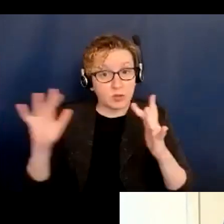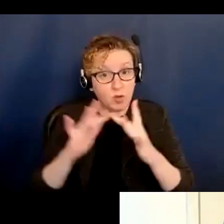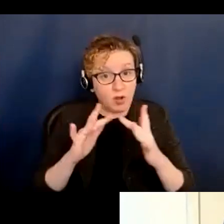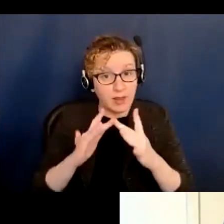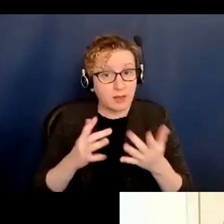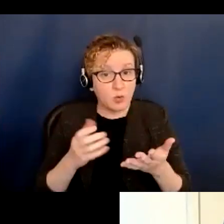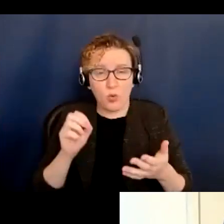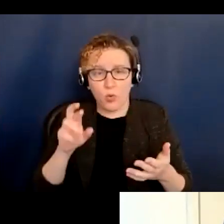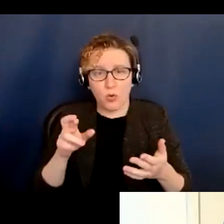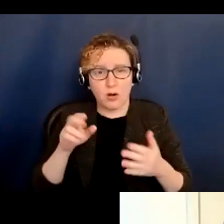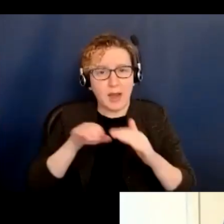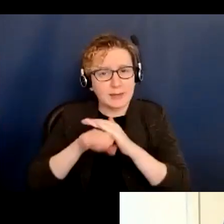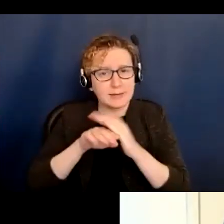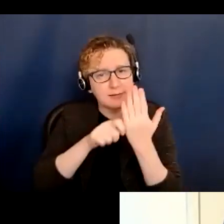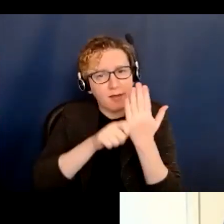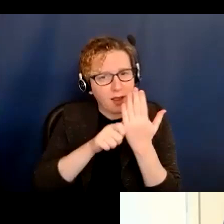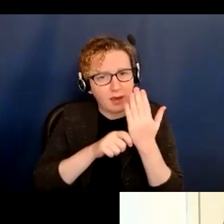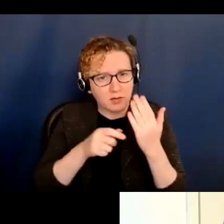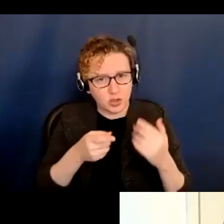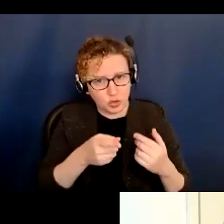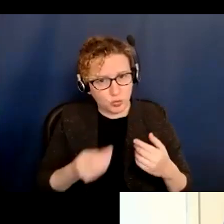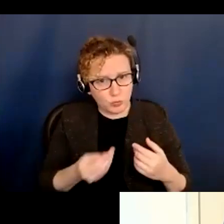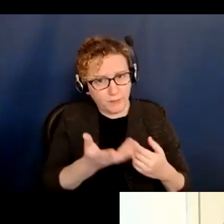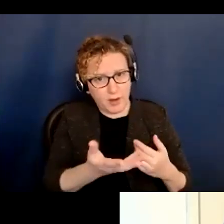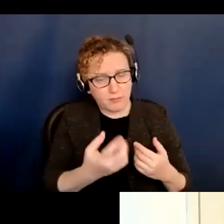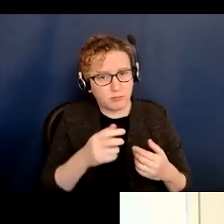I will speak to that.